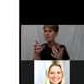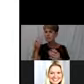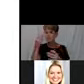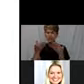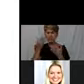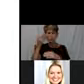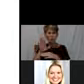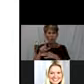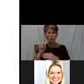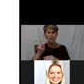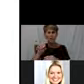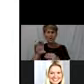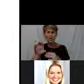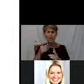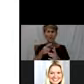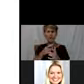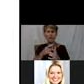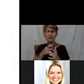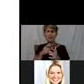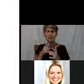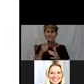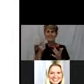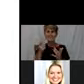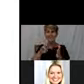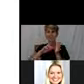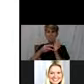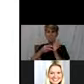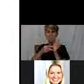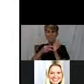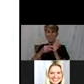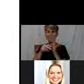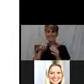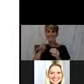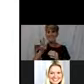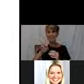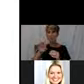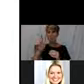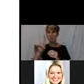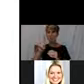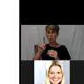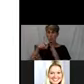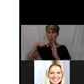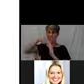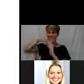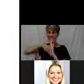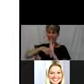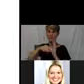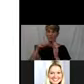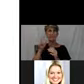is it kinda is what it seems like. It means the wound was deep enough. This one was about the size of a tennis ball,